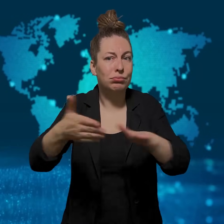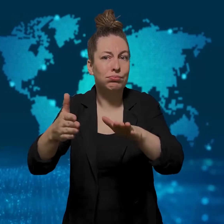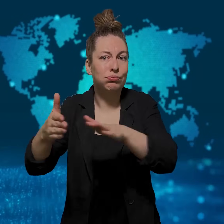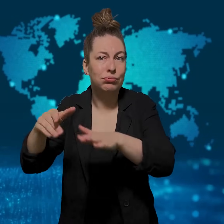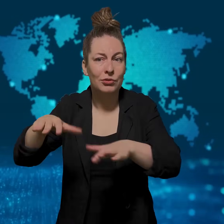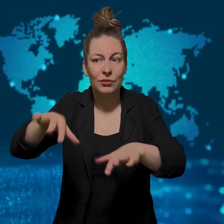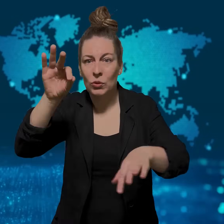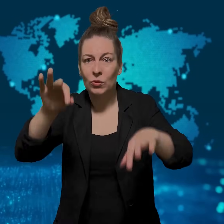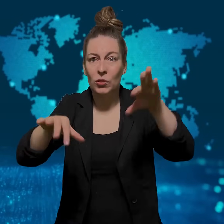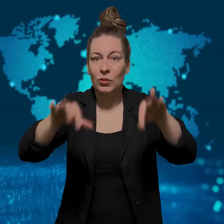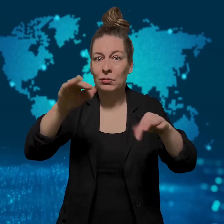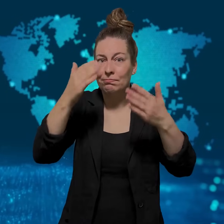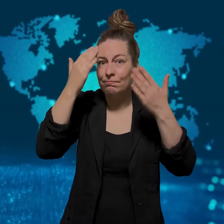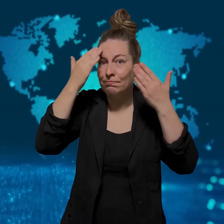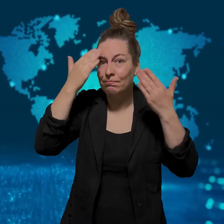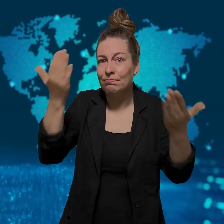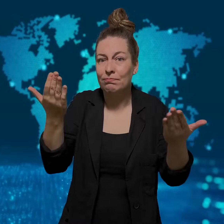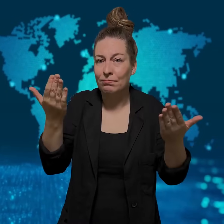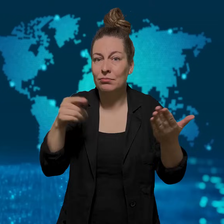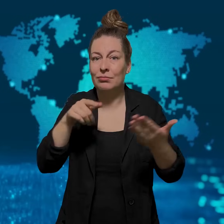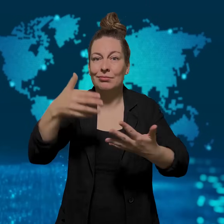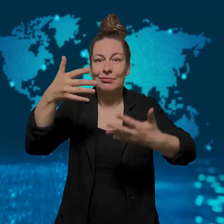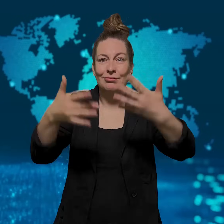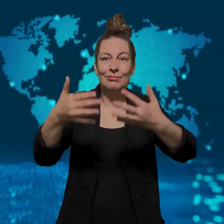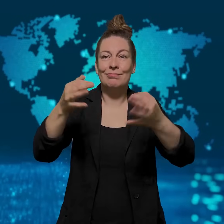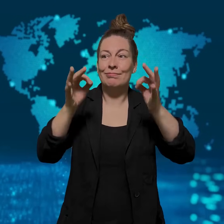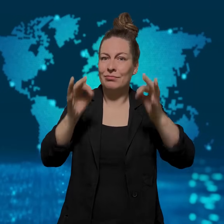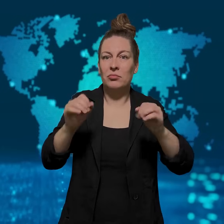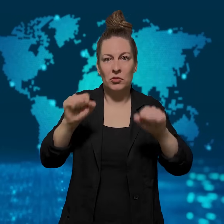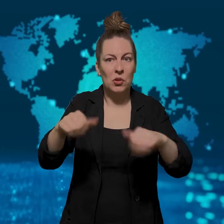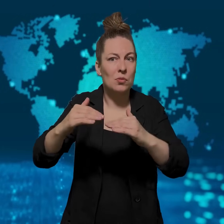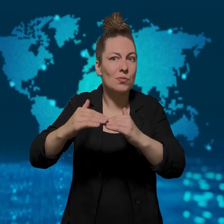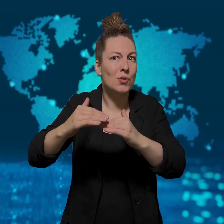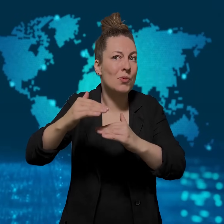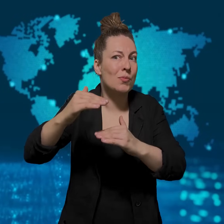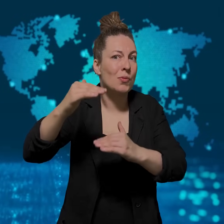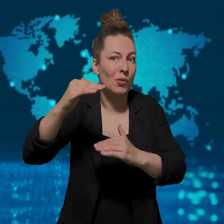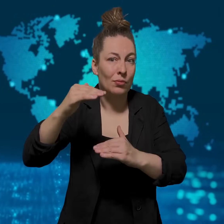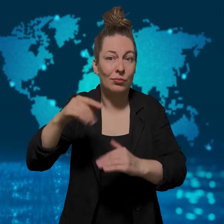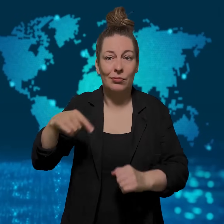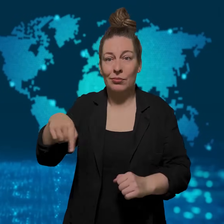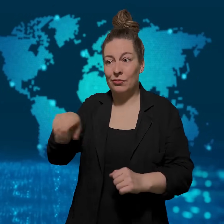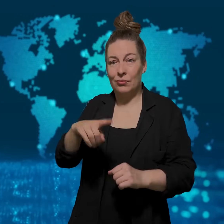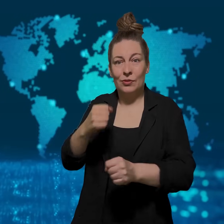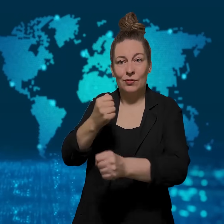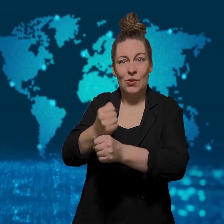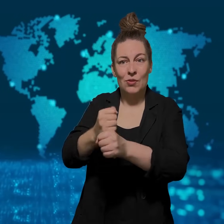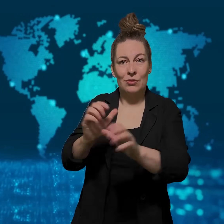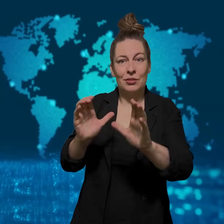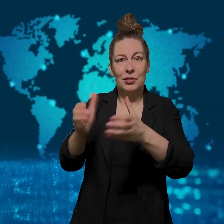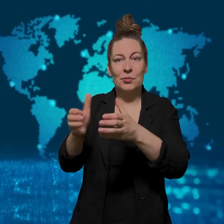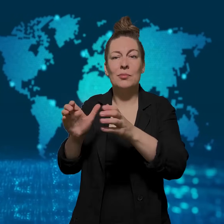There is fear that more victims may still be trapped and there may